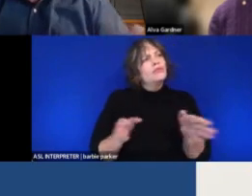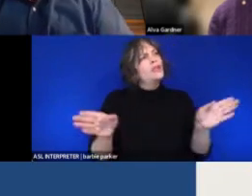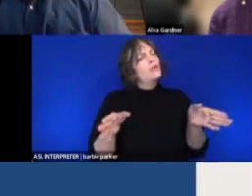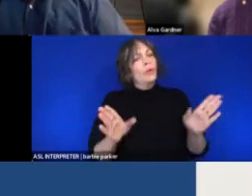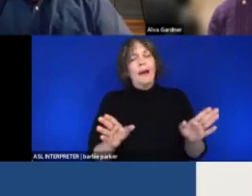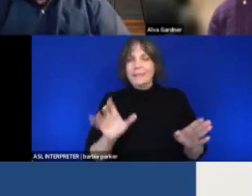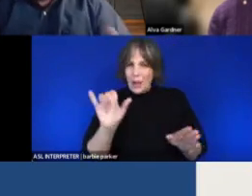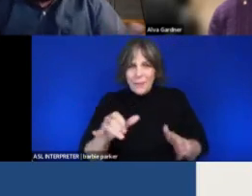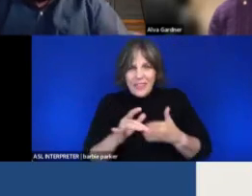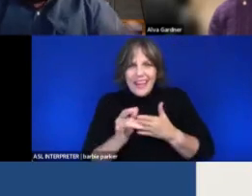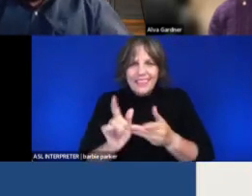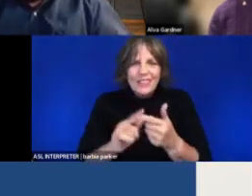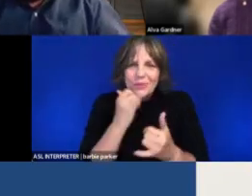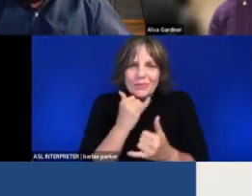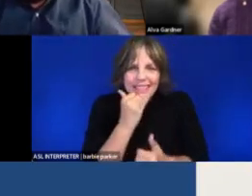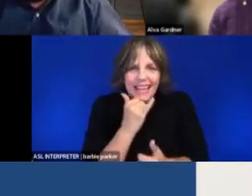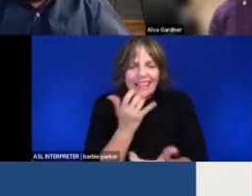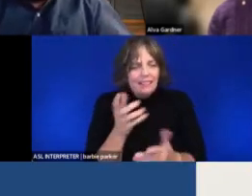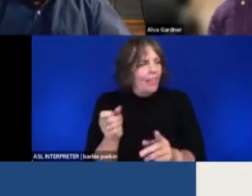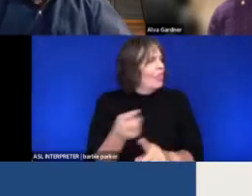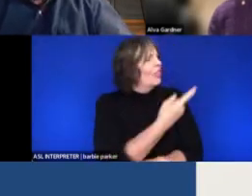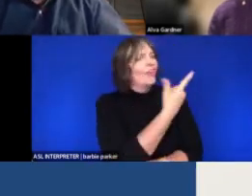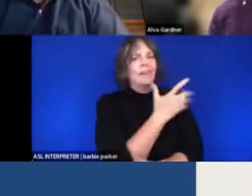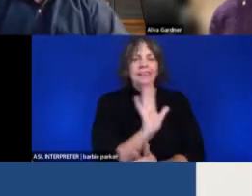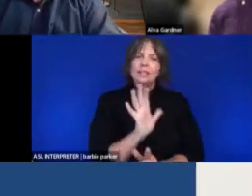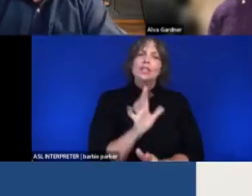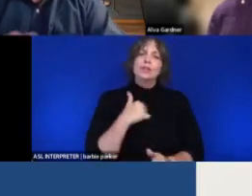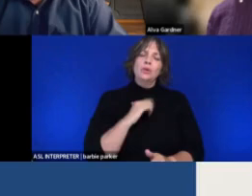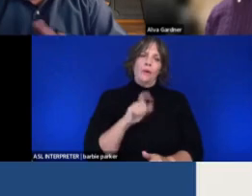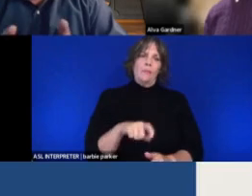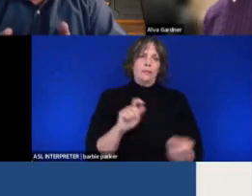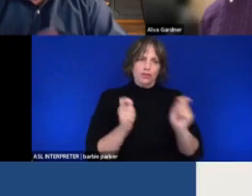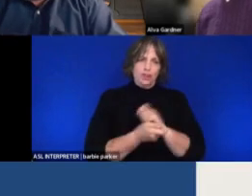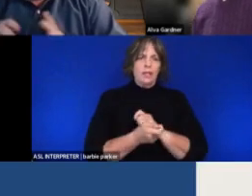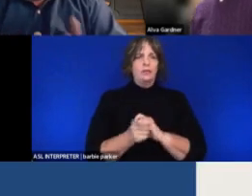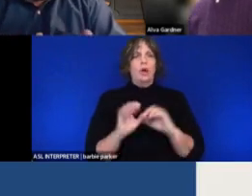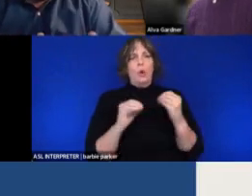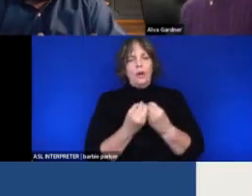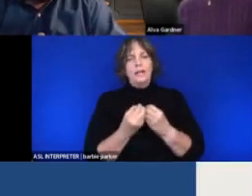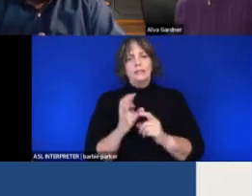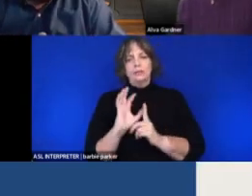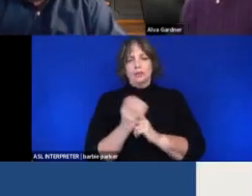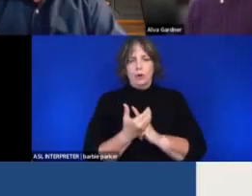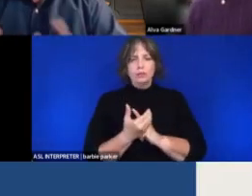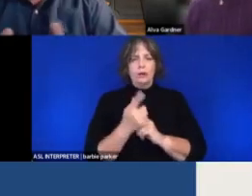means we need to start to shift our organizational culture. And organizational culture is one of those things that takes a long time to develop. It's going to